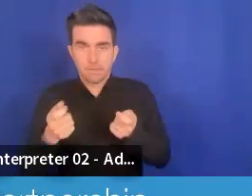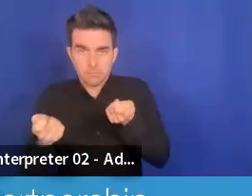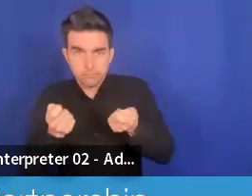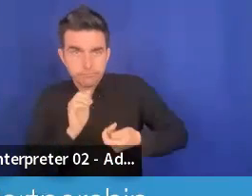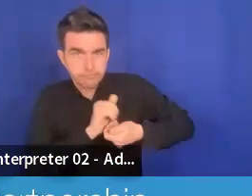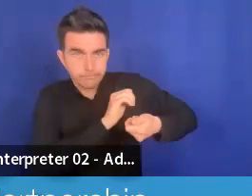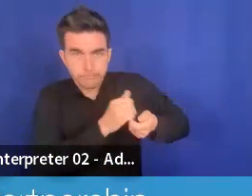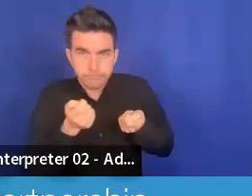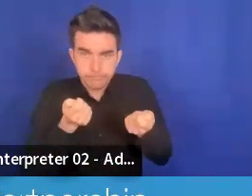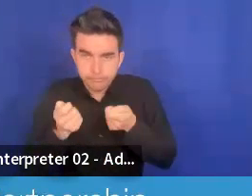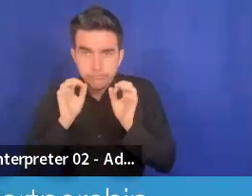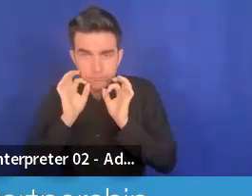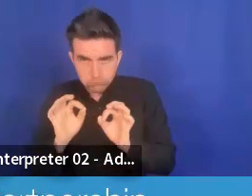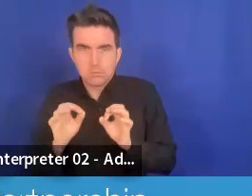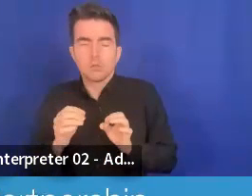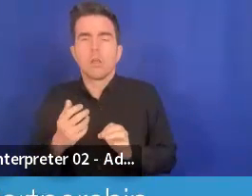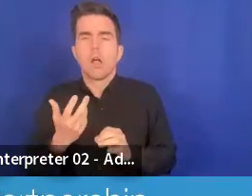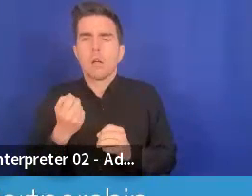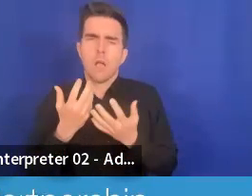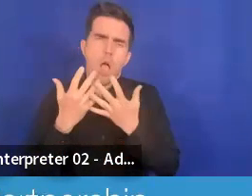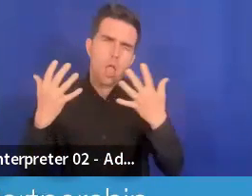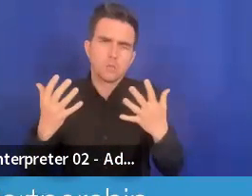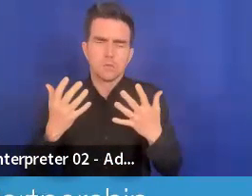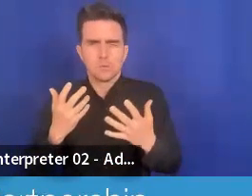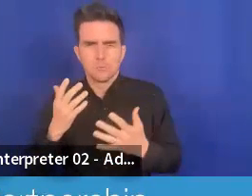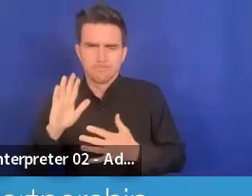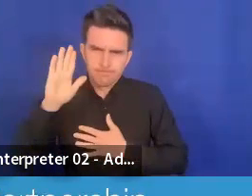Often missions will send the representatives who will actually be part of the negotiations